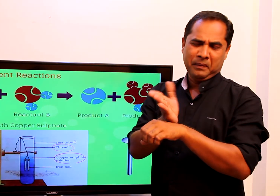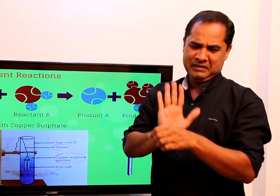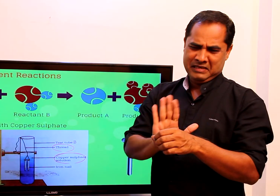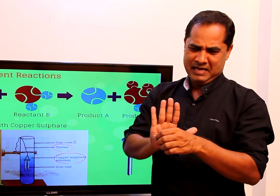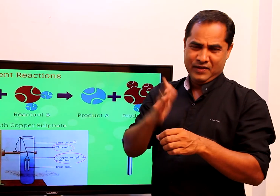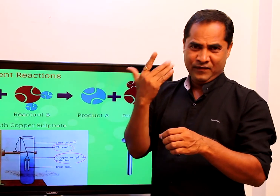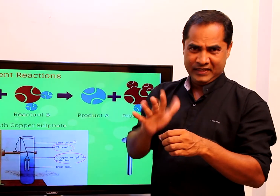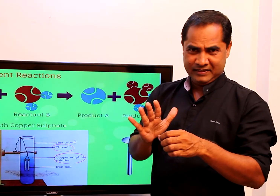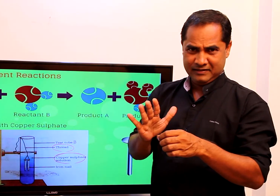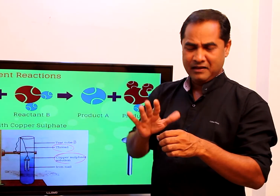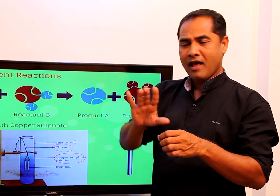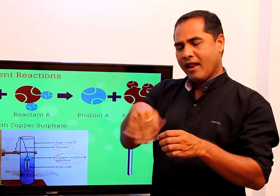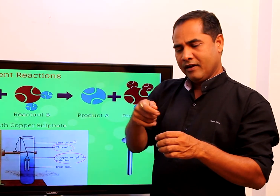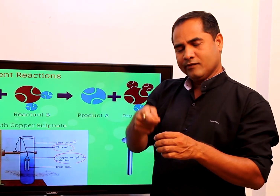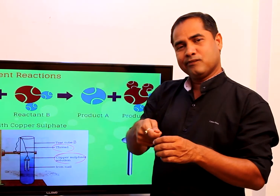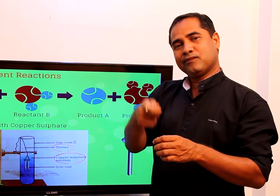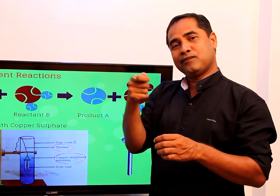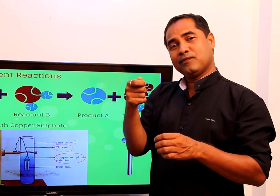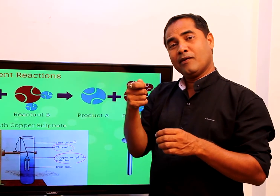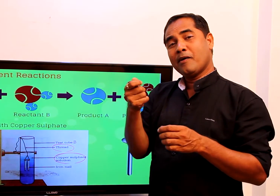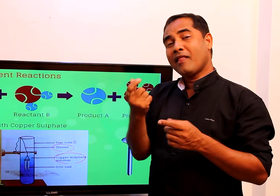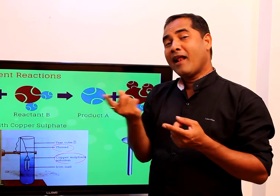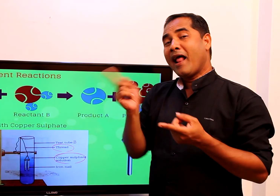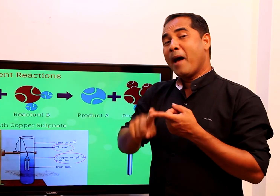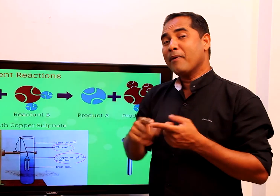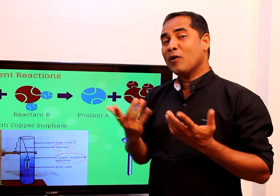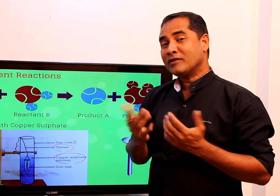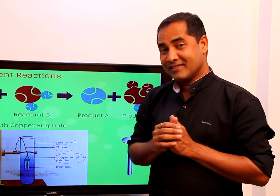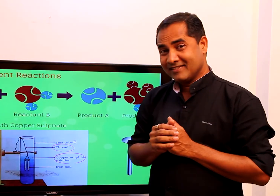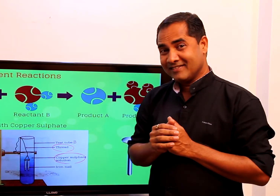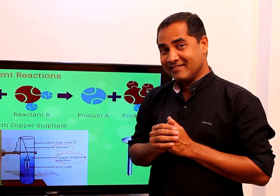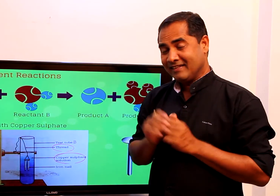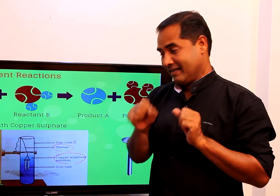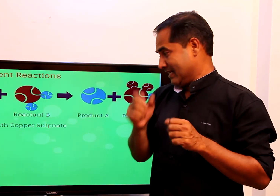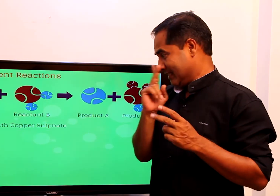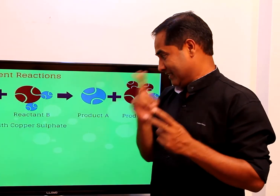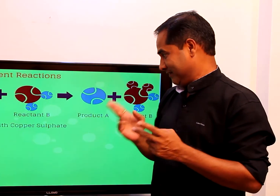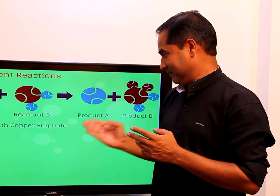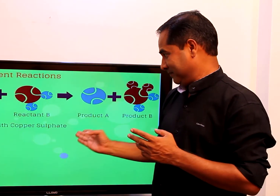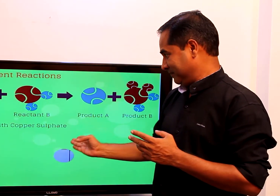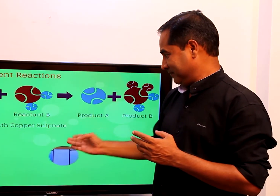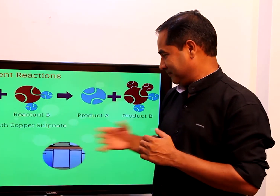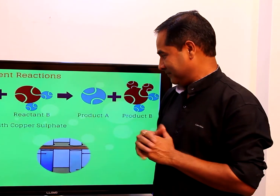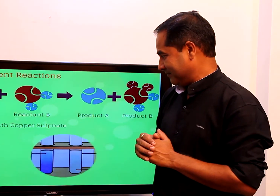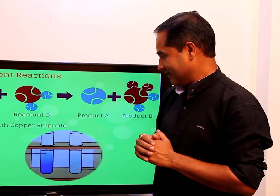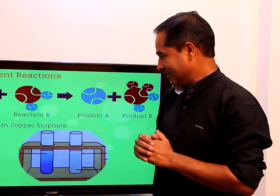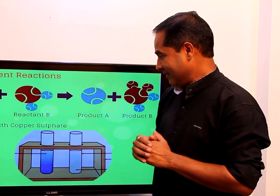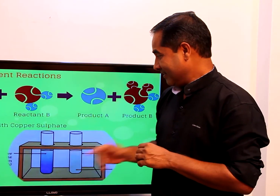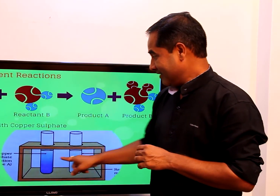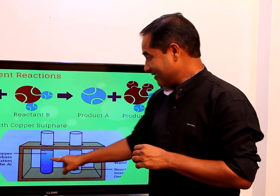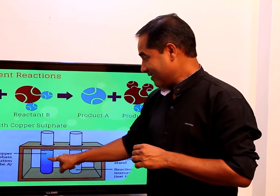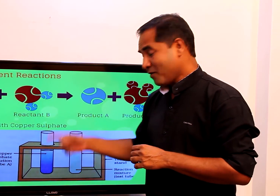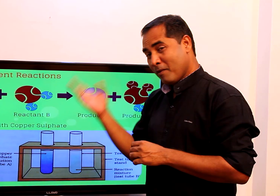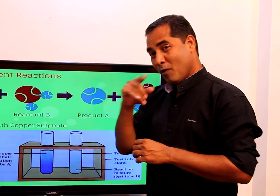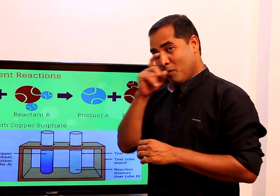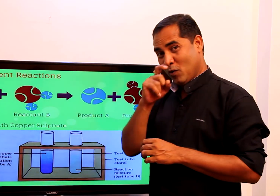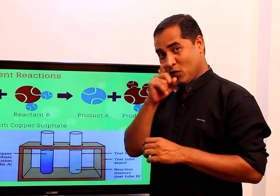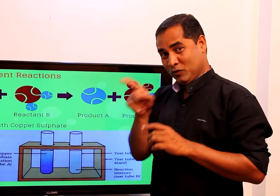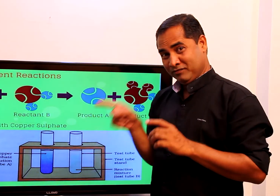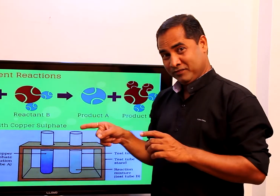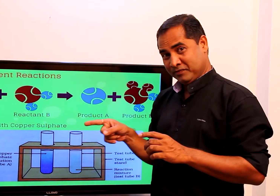copper sulphate solution. When you wait for a certain time, you would notice the